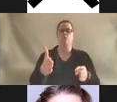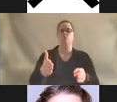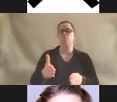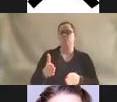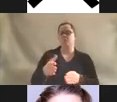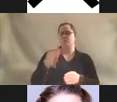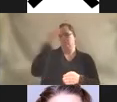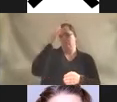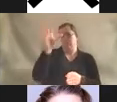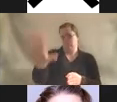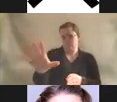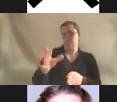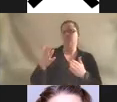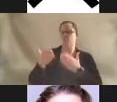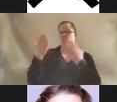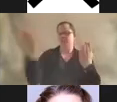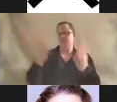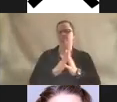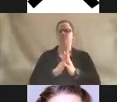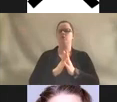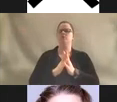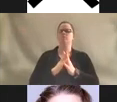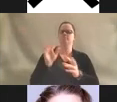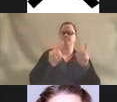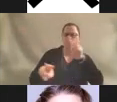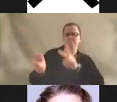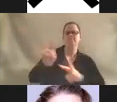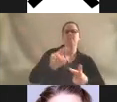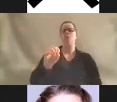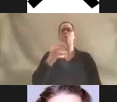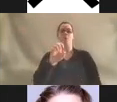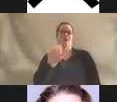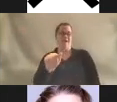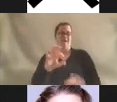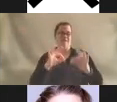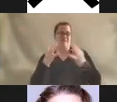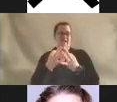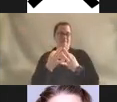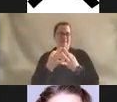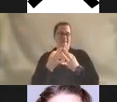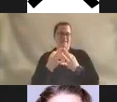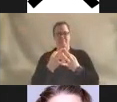is that you look at the OHEA family tree, that's what I'll call it.